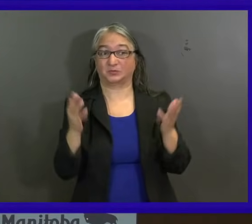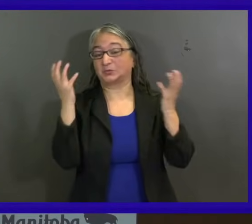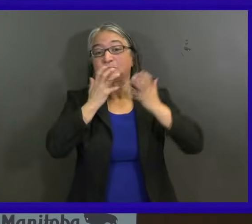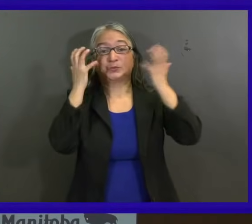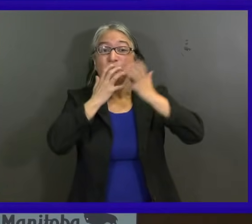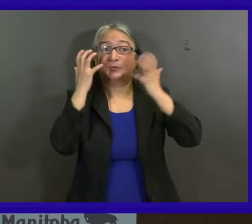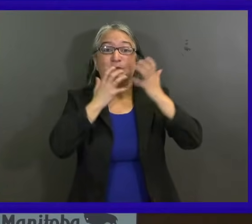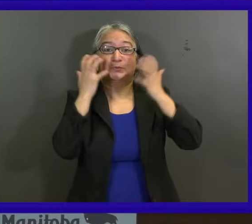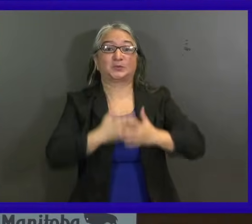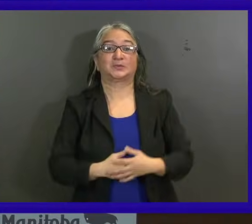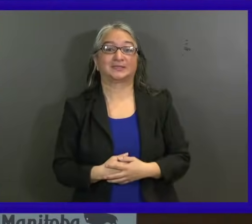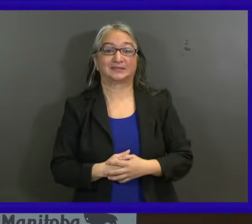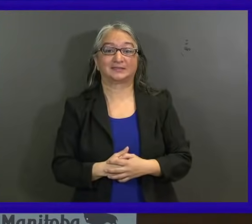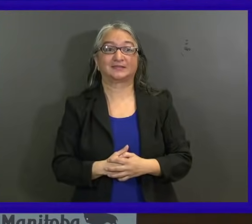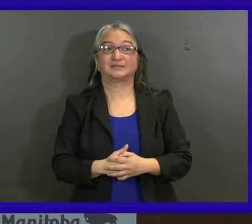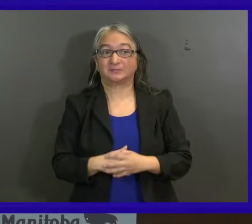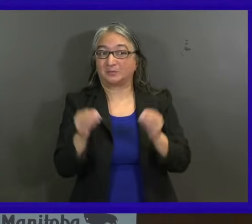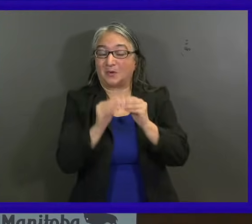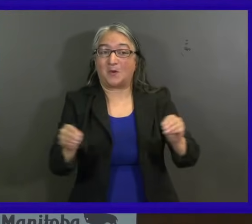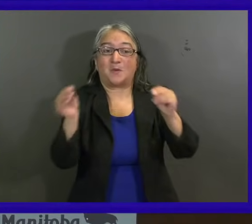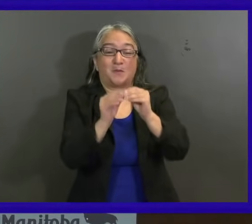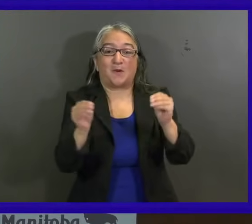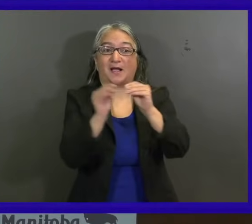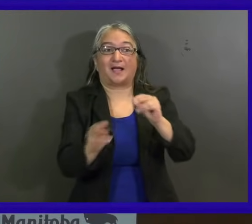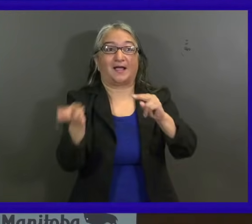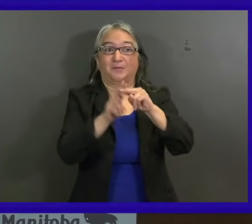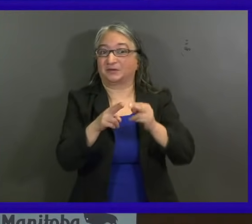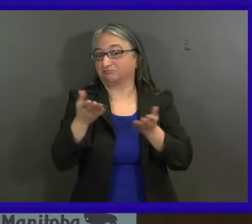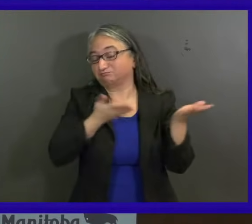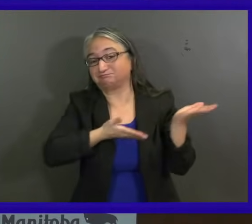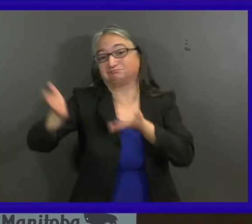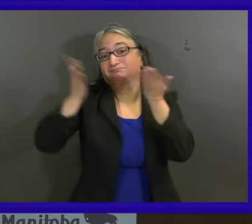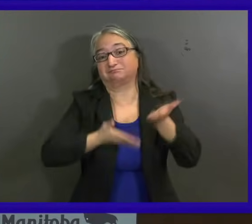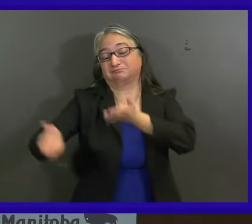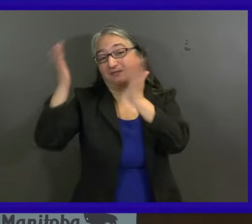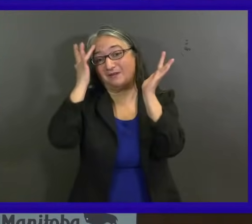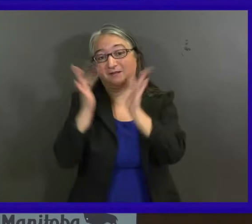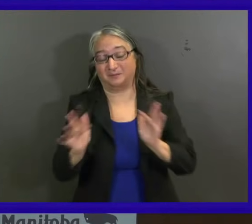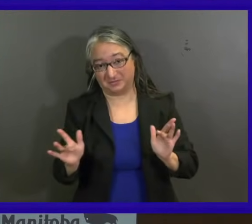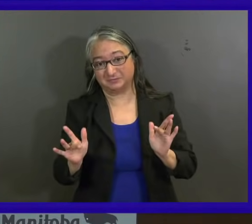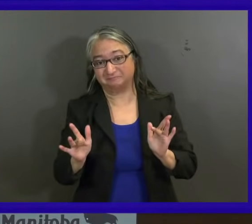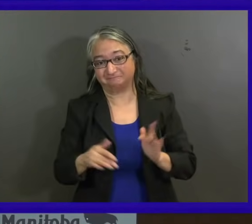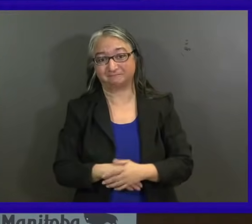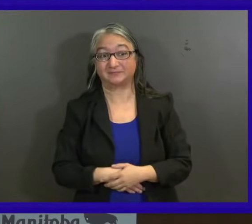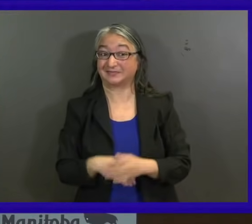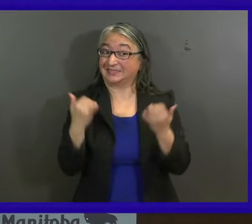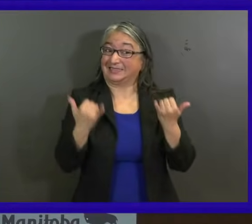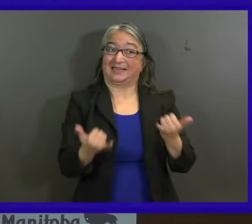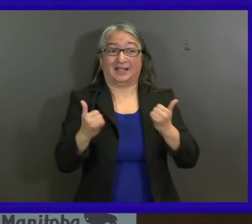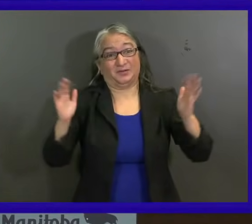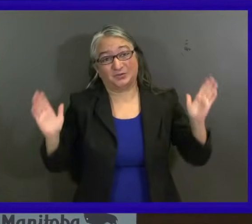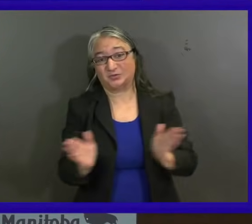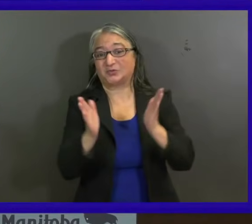rising and manitoba's manitobans are encouraged to be proactive in protecting our health care